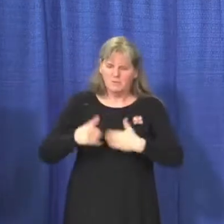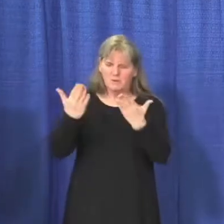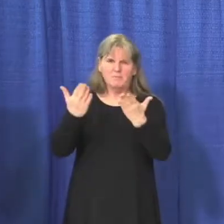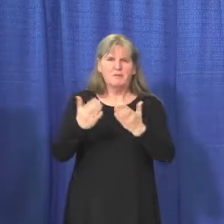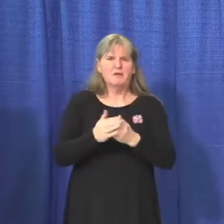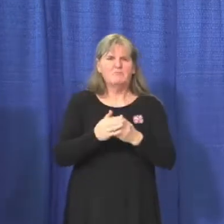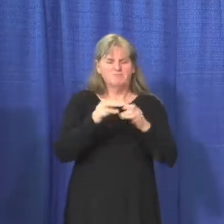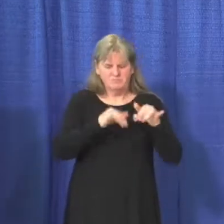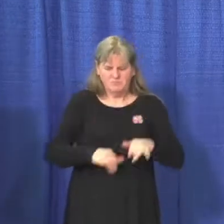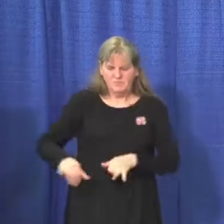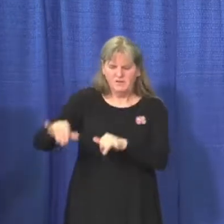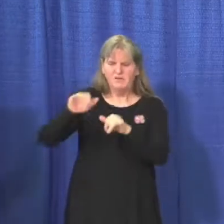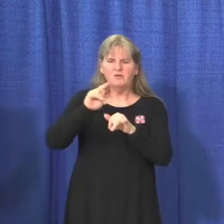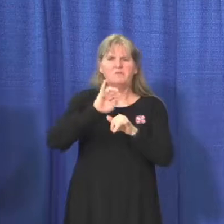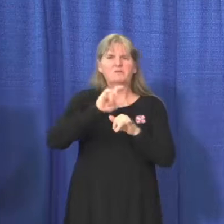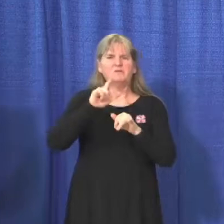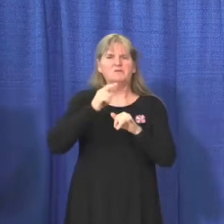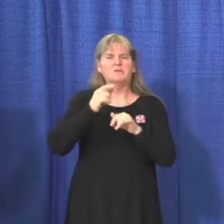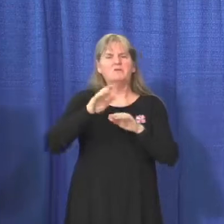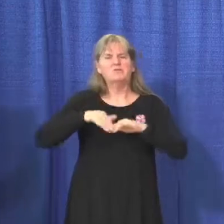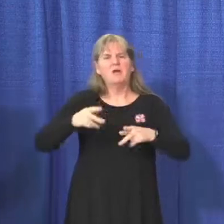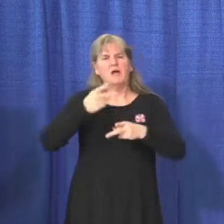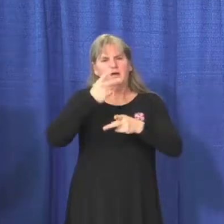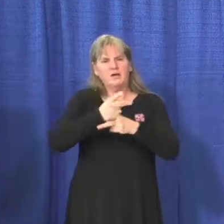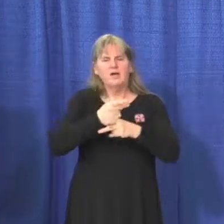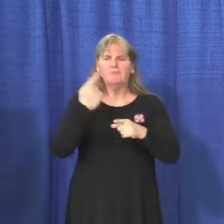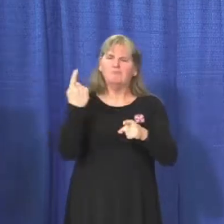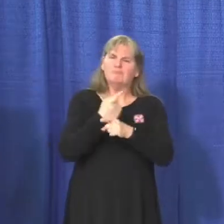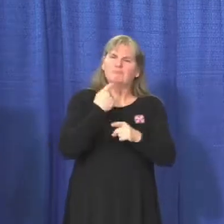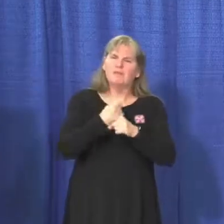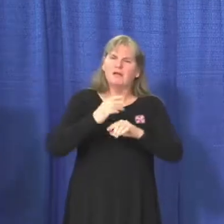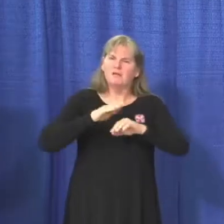And good childcare systems. It's referred to, there's a term